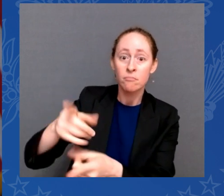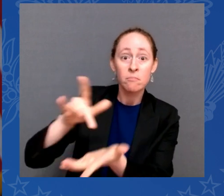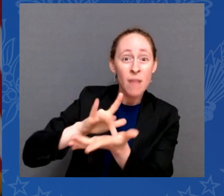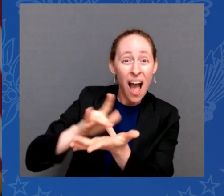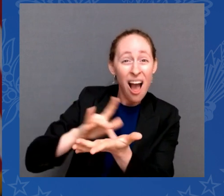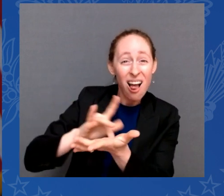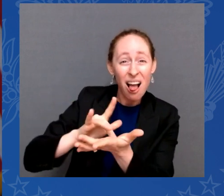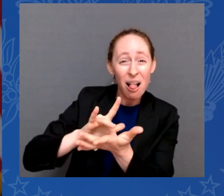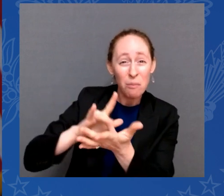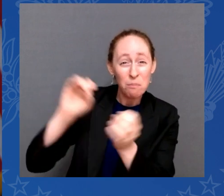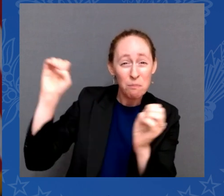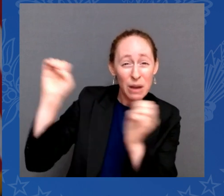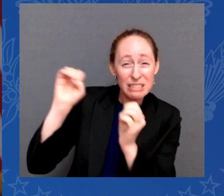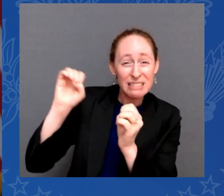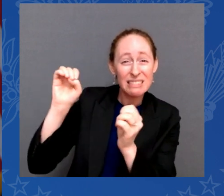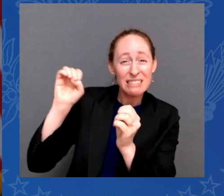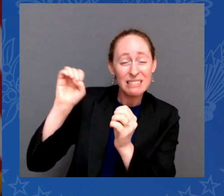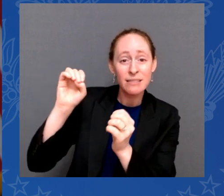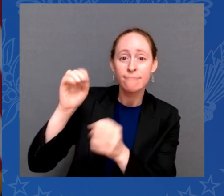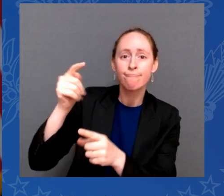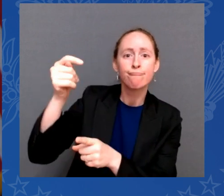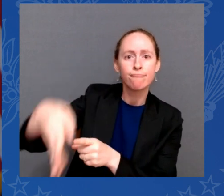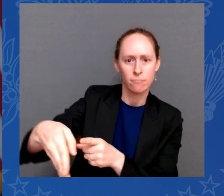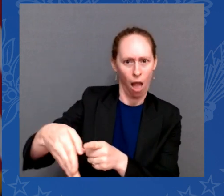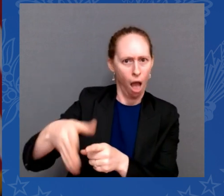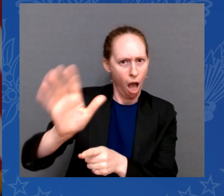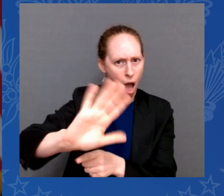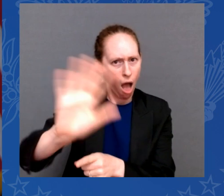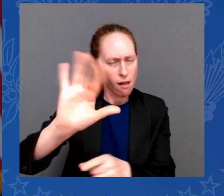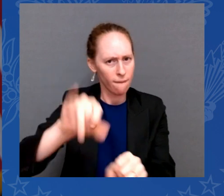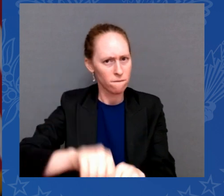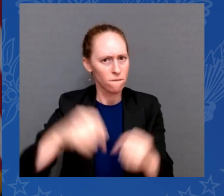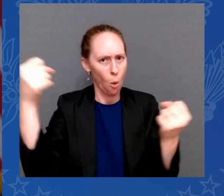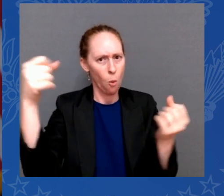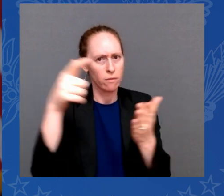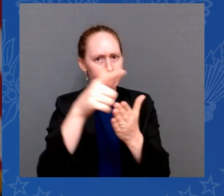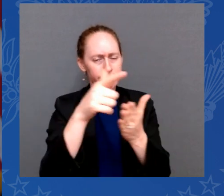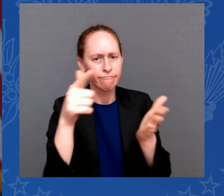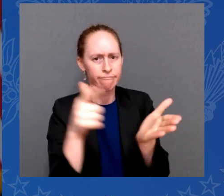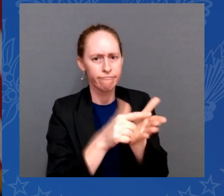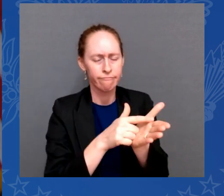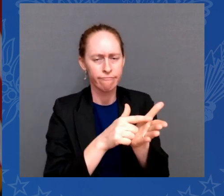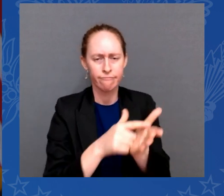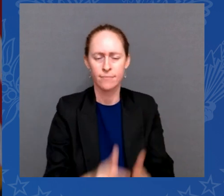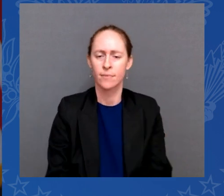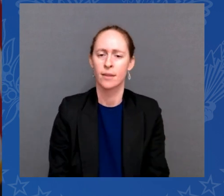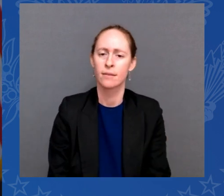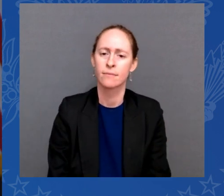Idaho's near-total ban on abortion directly conflicts with the Emergency Medical Treatment